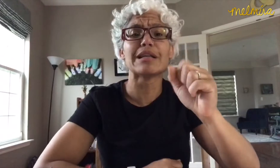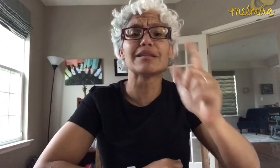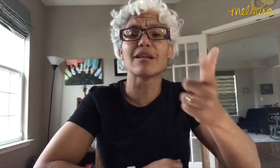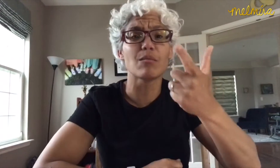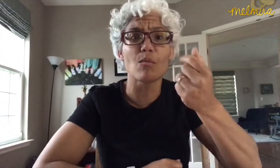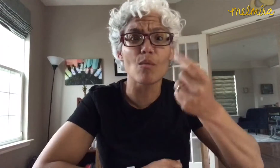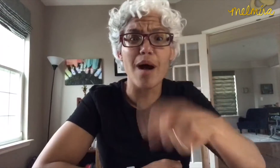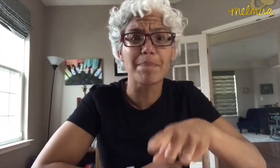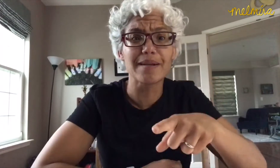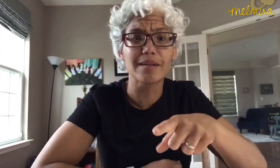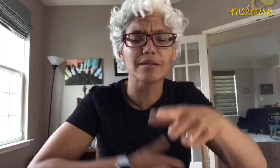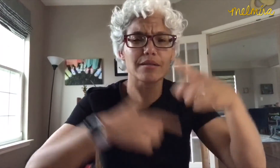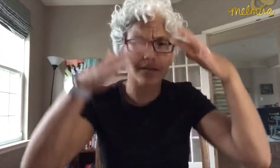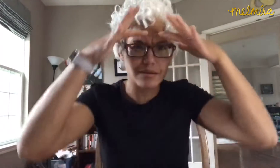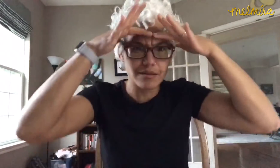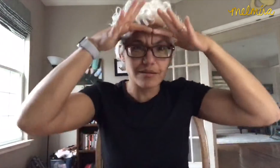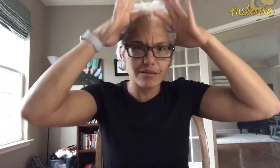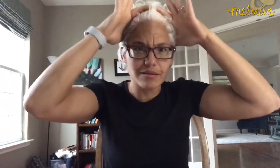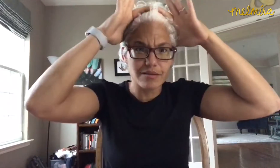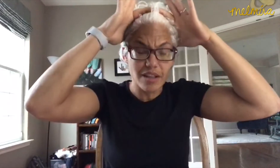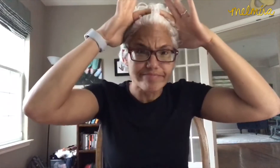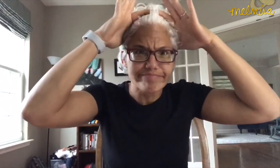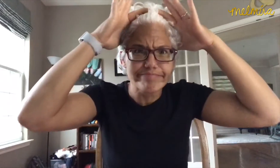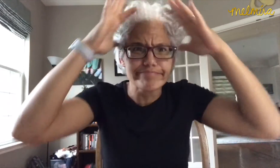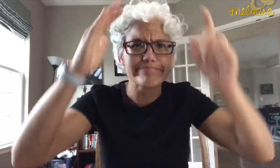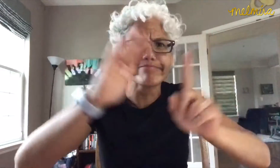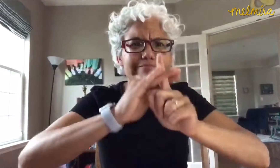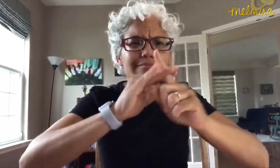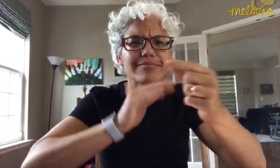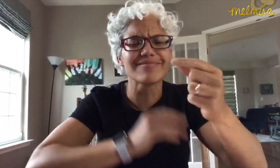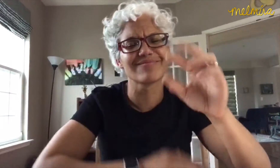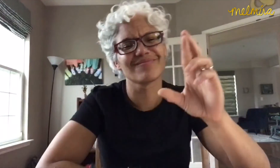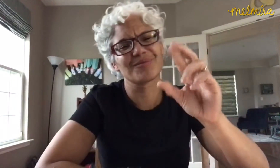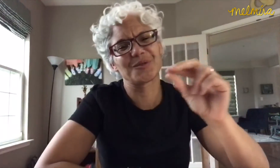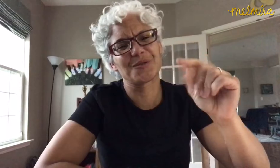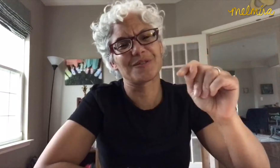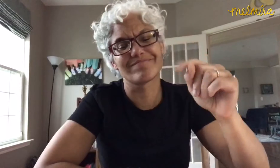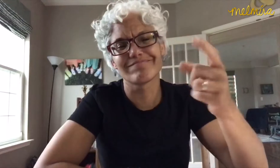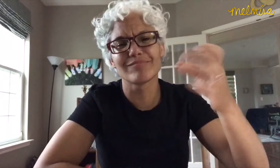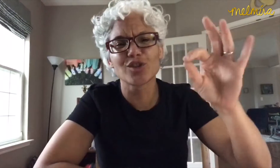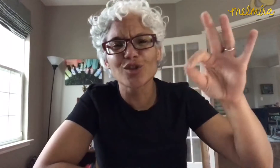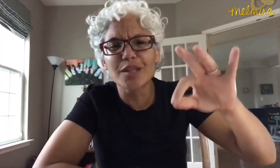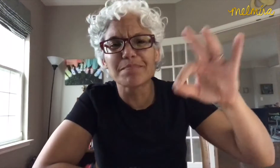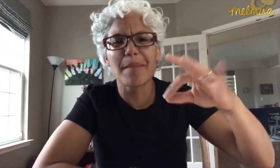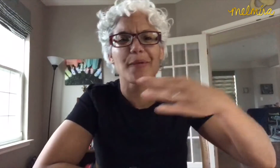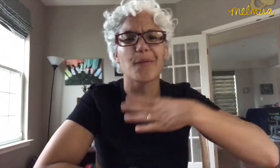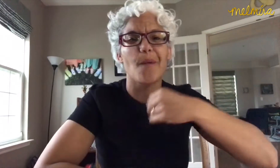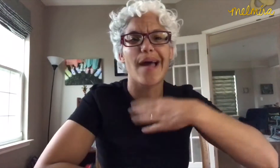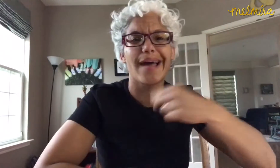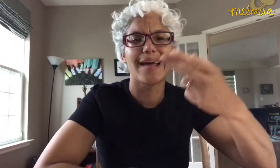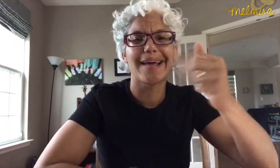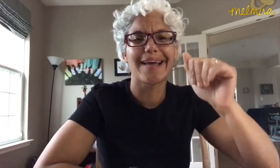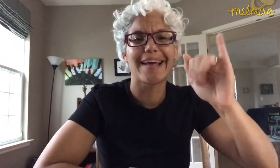A few days later, what happened? Some grey hair began to emerge along my hairline.